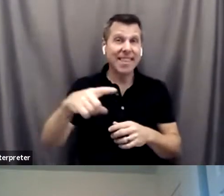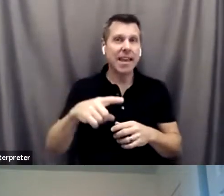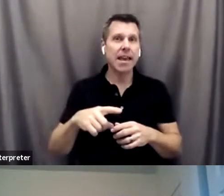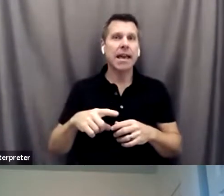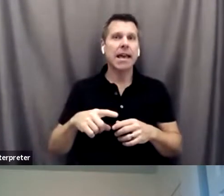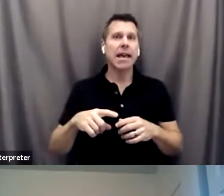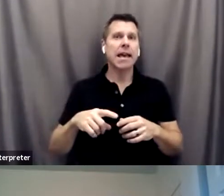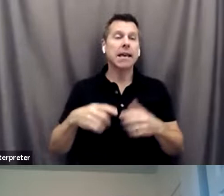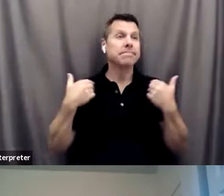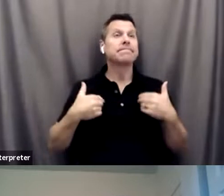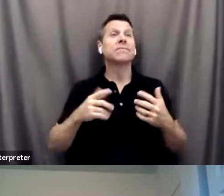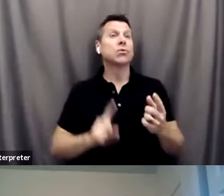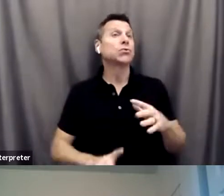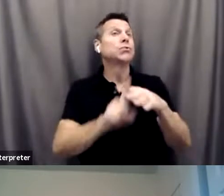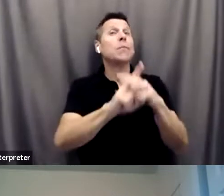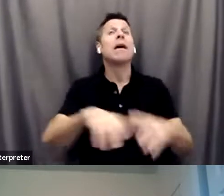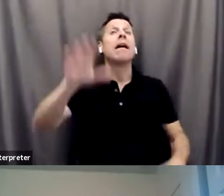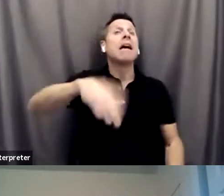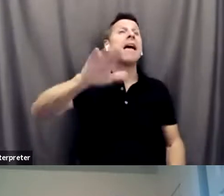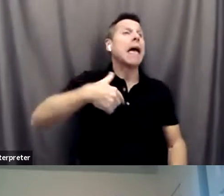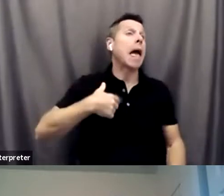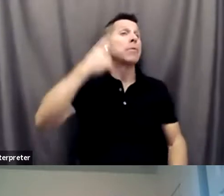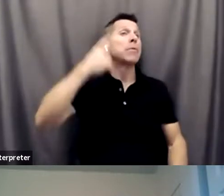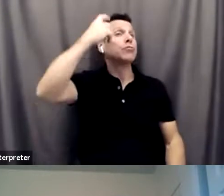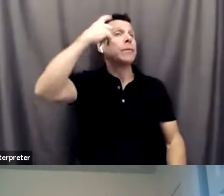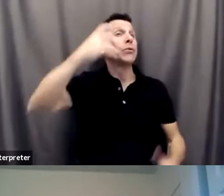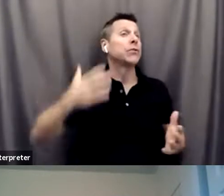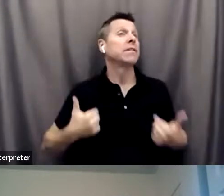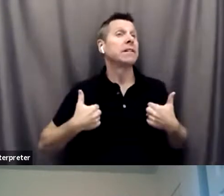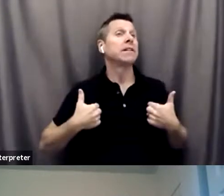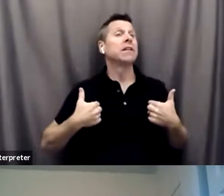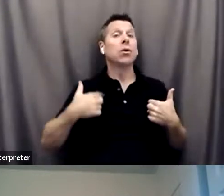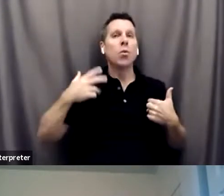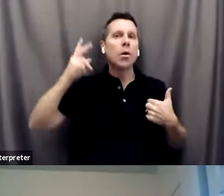person, they're not used to saying, hey, guess what, I'm a dreamer and stuff. Why? Because of the political climate. So they